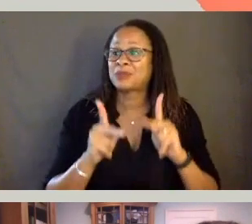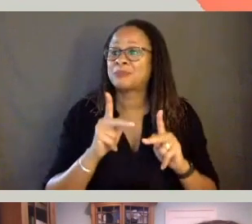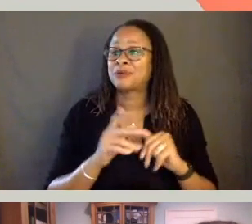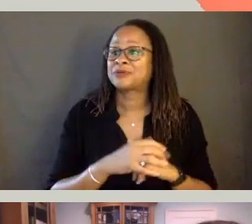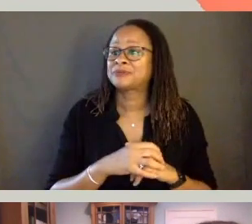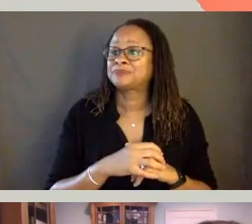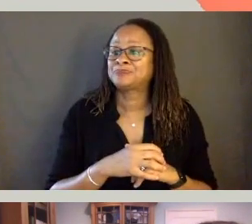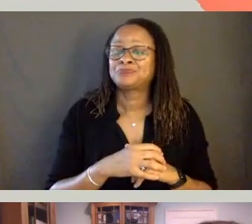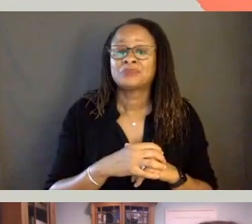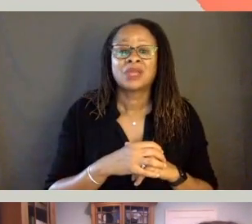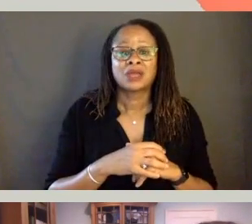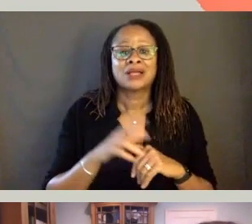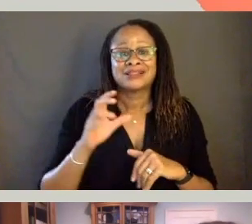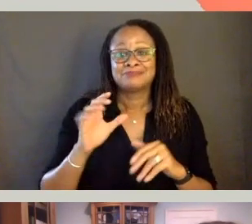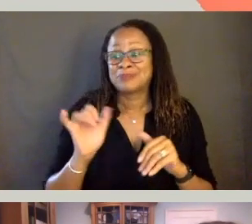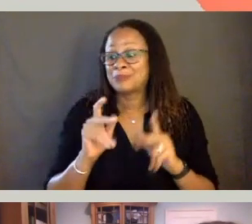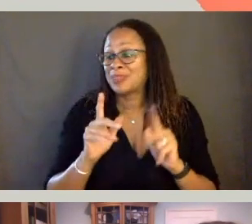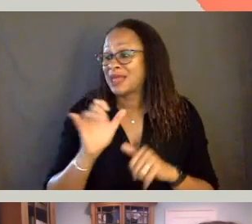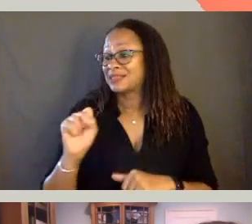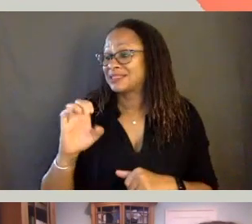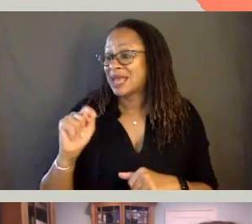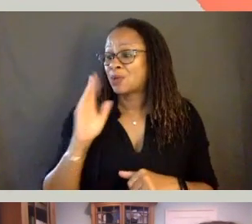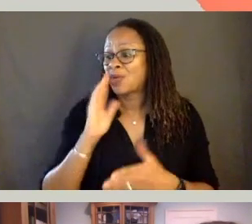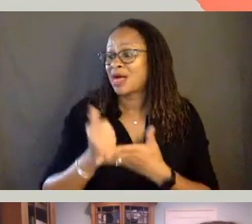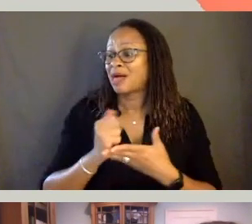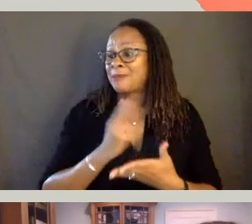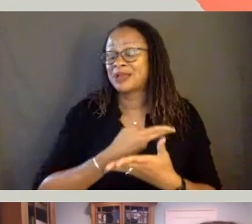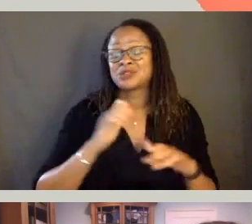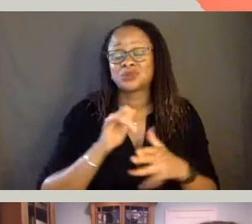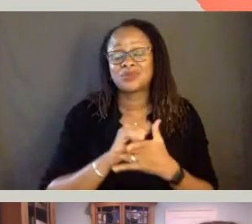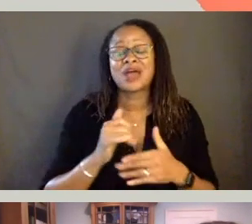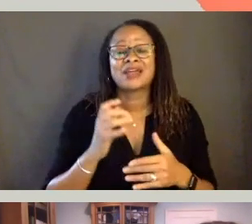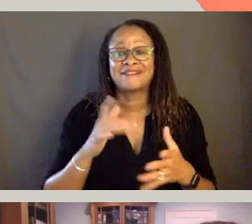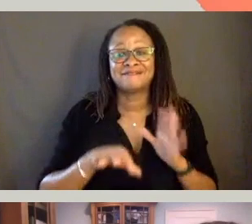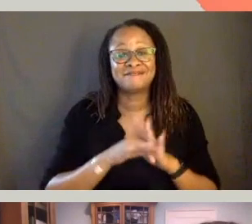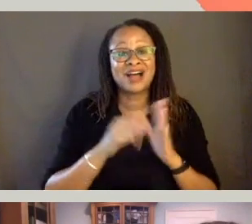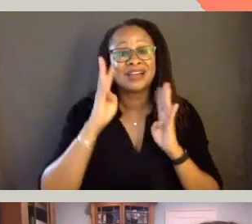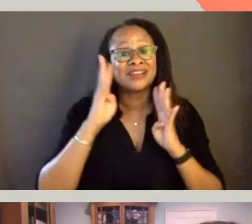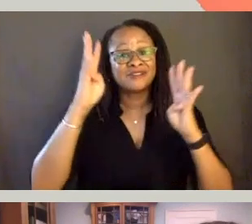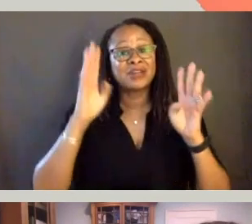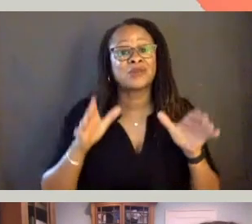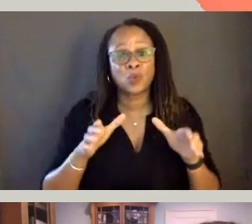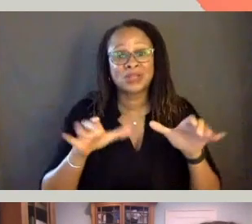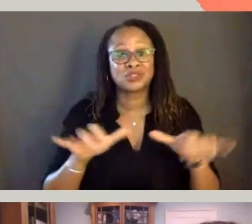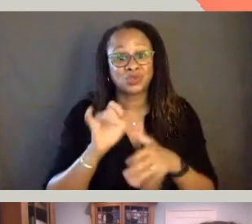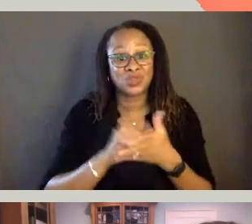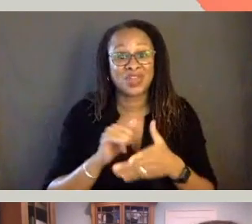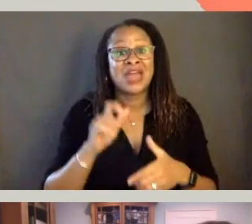that are going to help us do that and like find the innovative ways to do things like that. And we need to support Set.